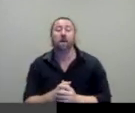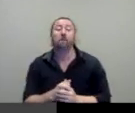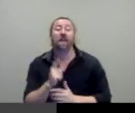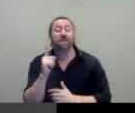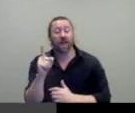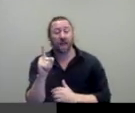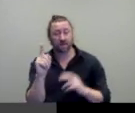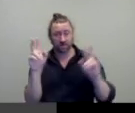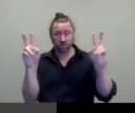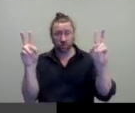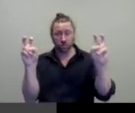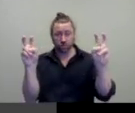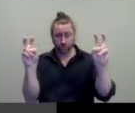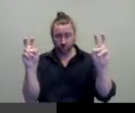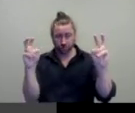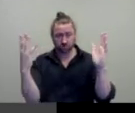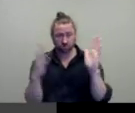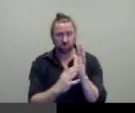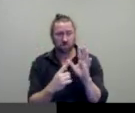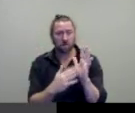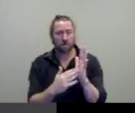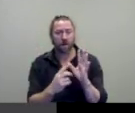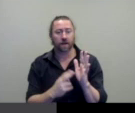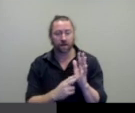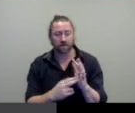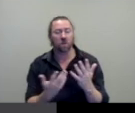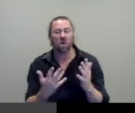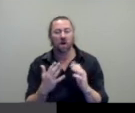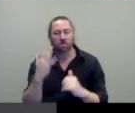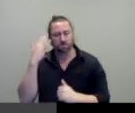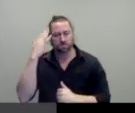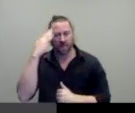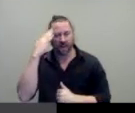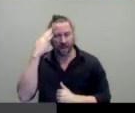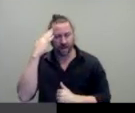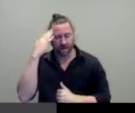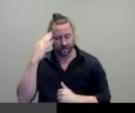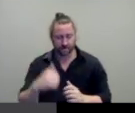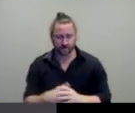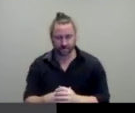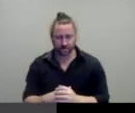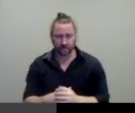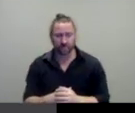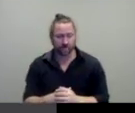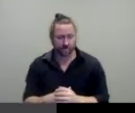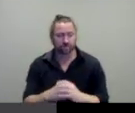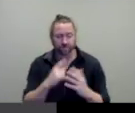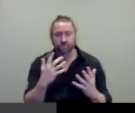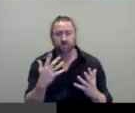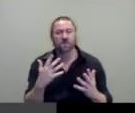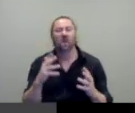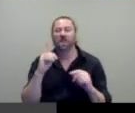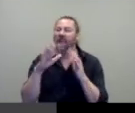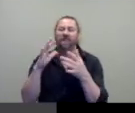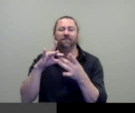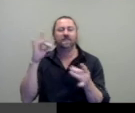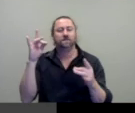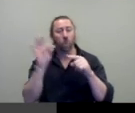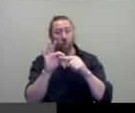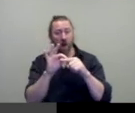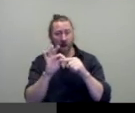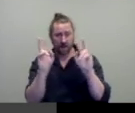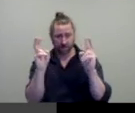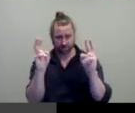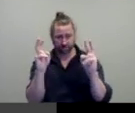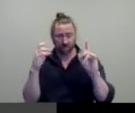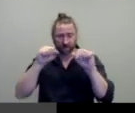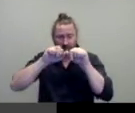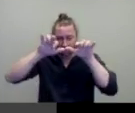this artwork Maman or Mother and the invisible color of this title imbues this sculpture with new